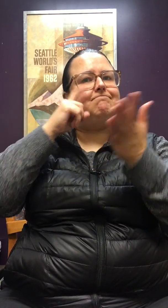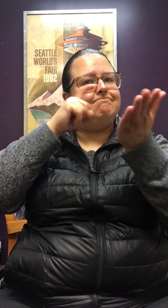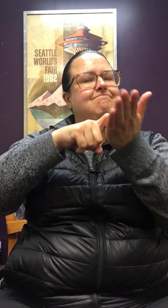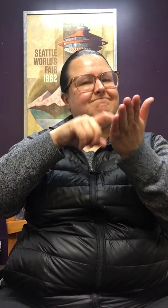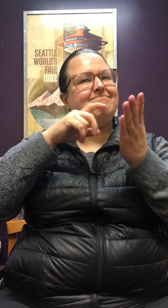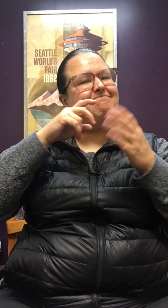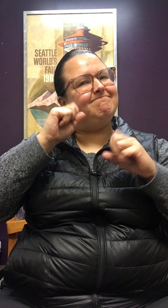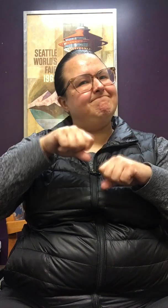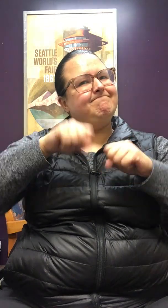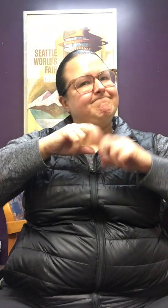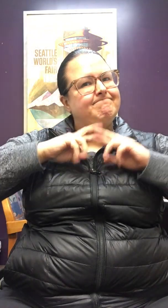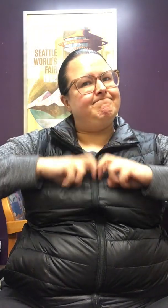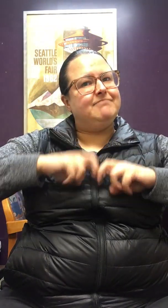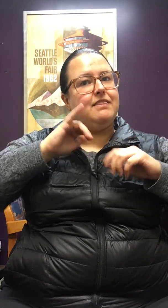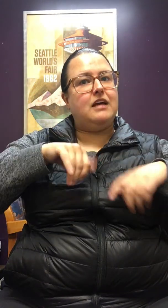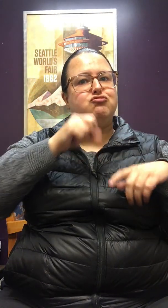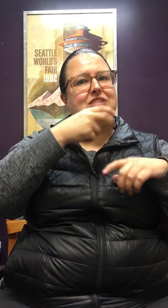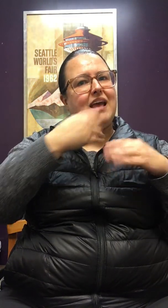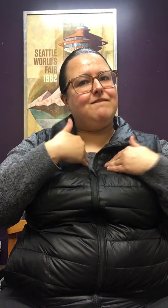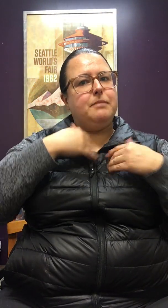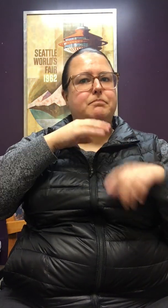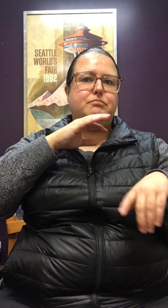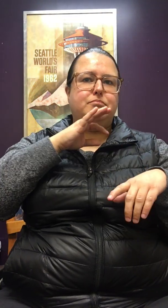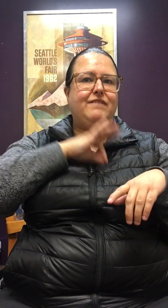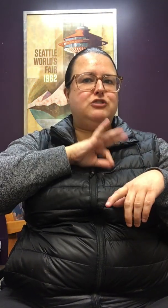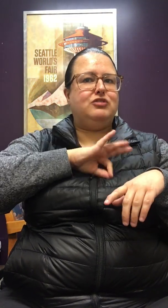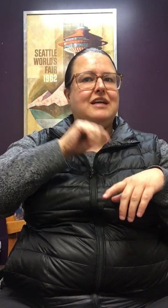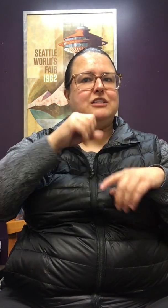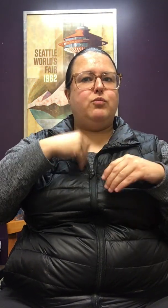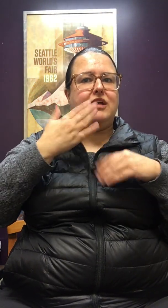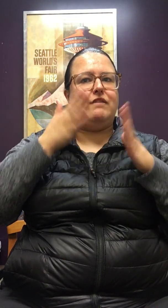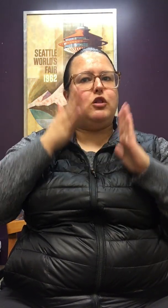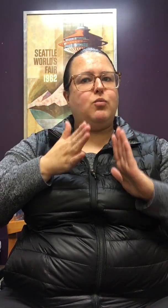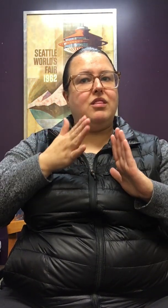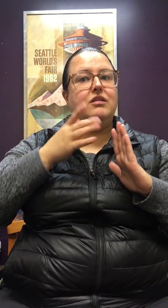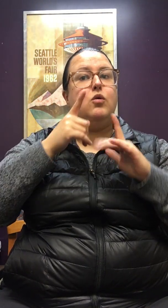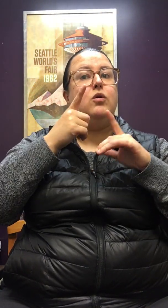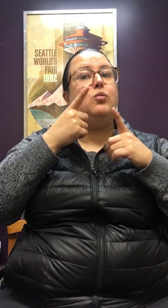She has recognized that she does have privileges as a white individual,